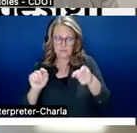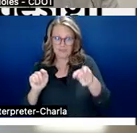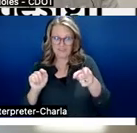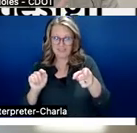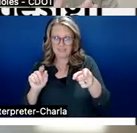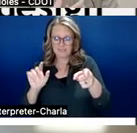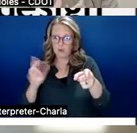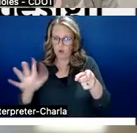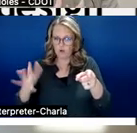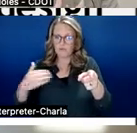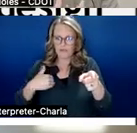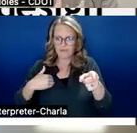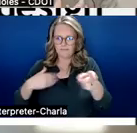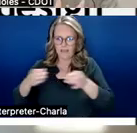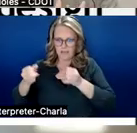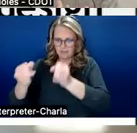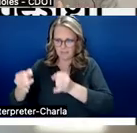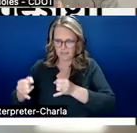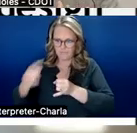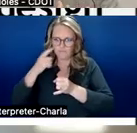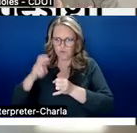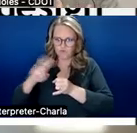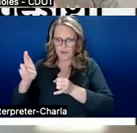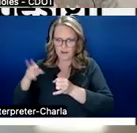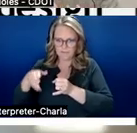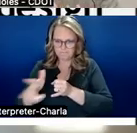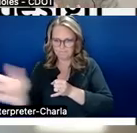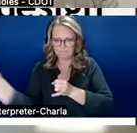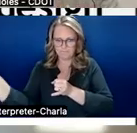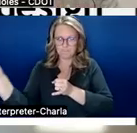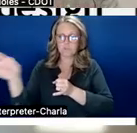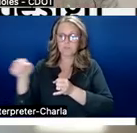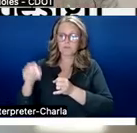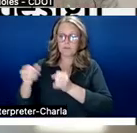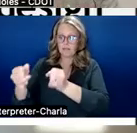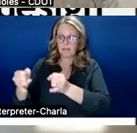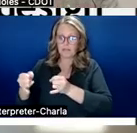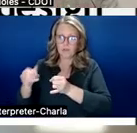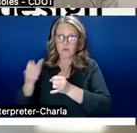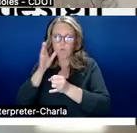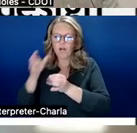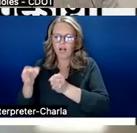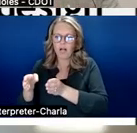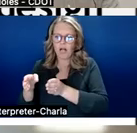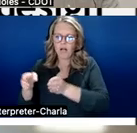So what we'll be doing is extending the lane to be what we call a bus bypass lane.